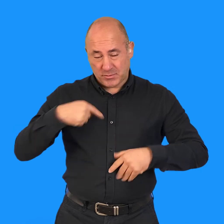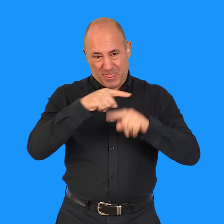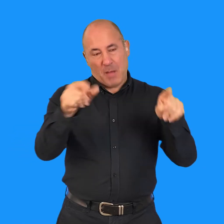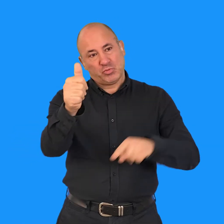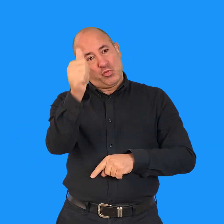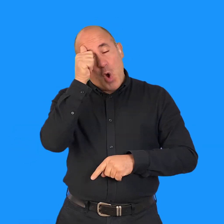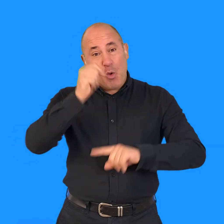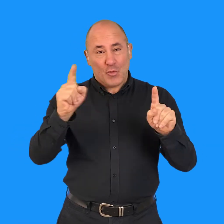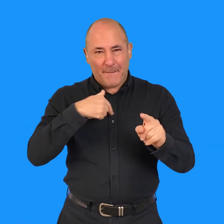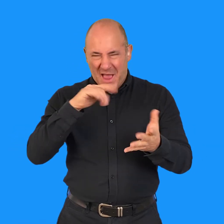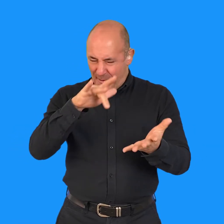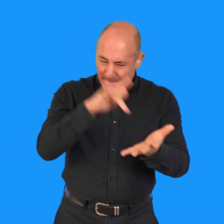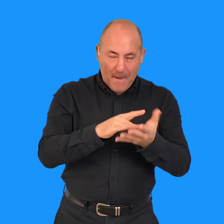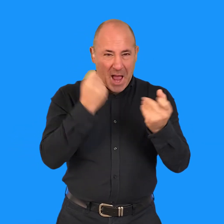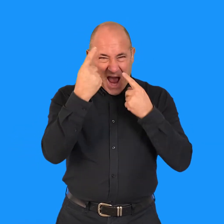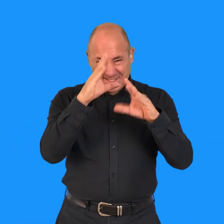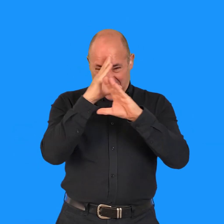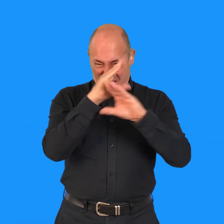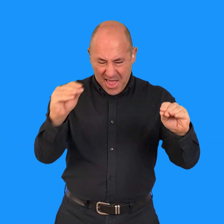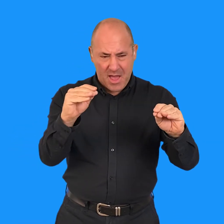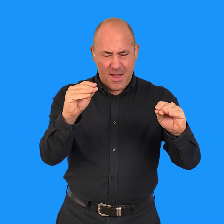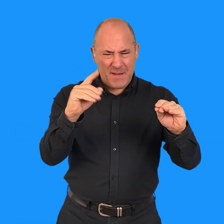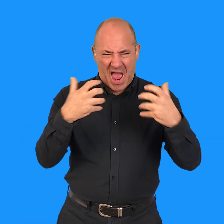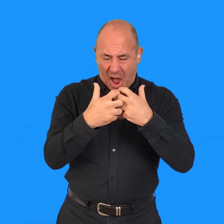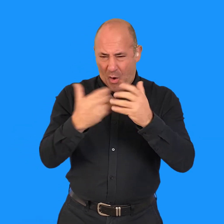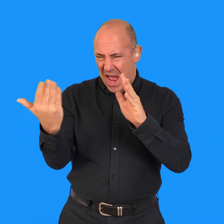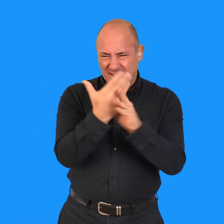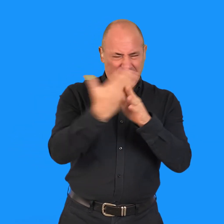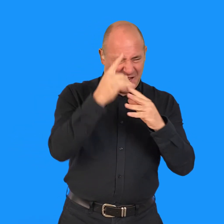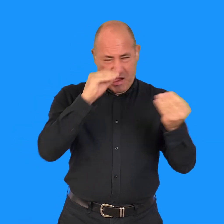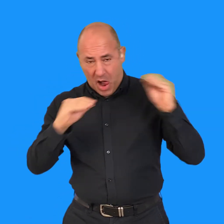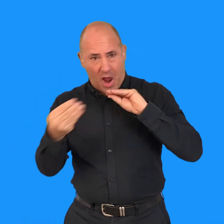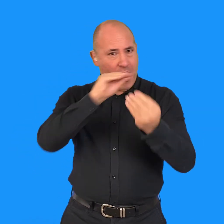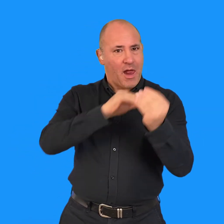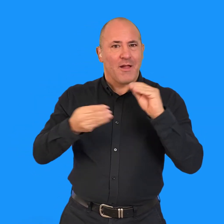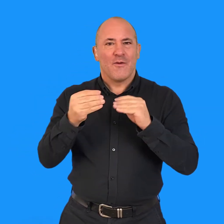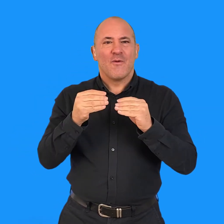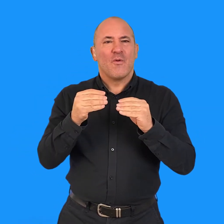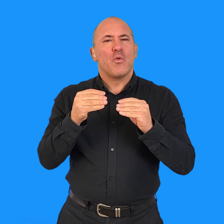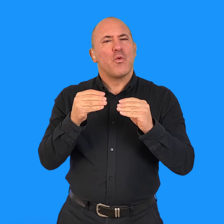and rigor to try and find ways to try and think about what is the central idea that's being shared here.